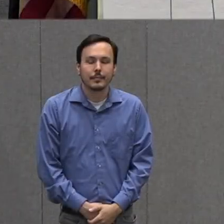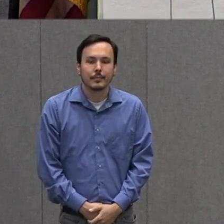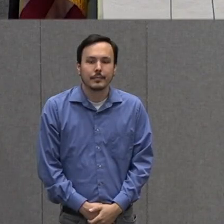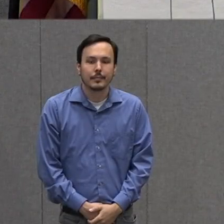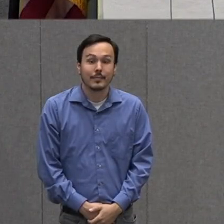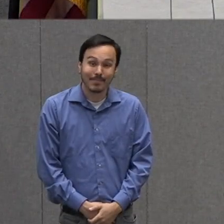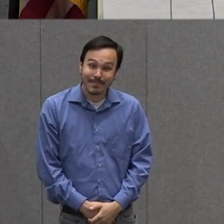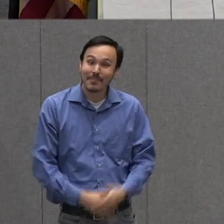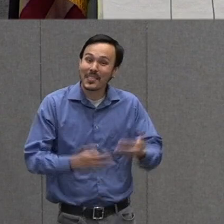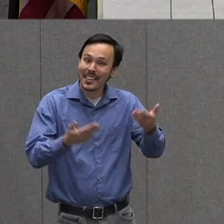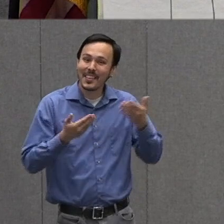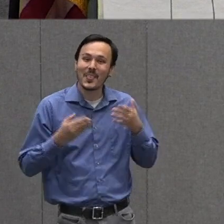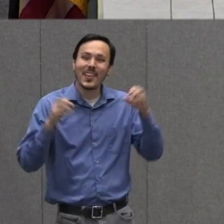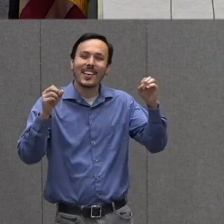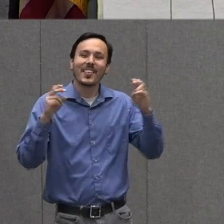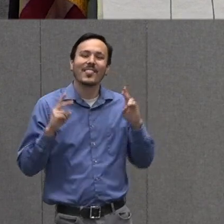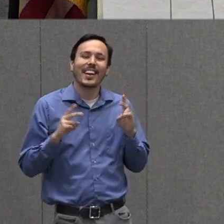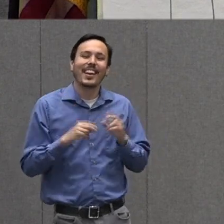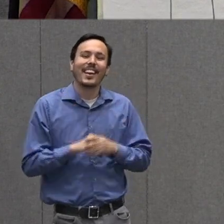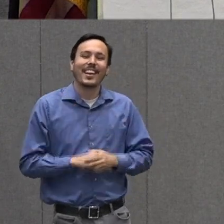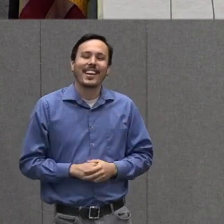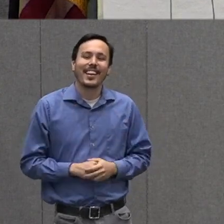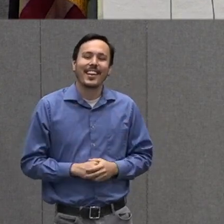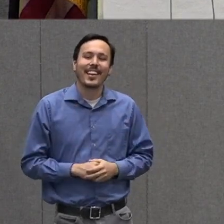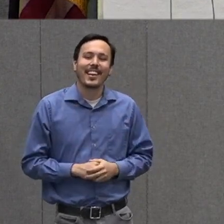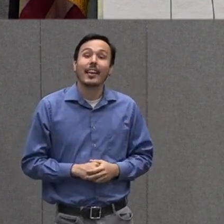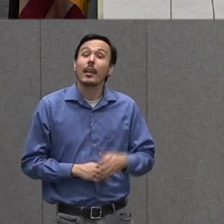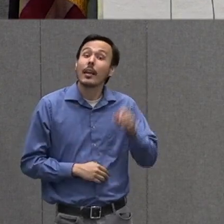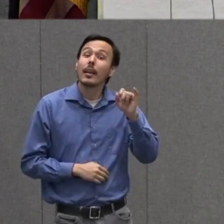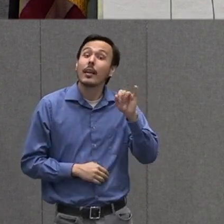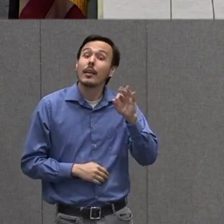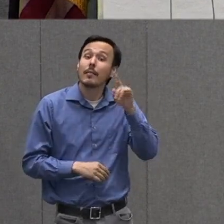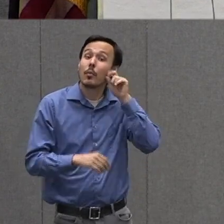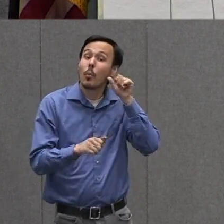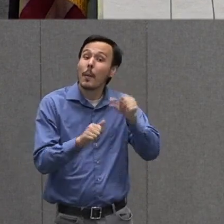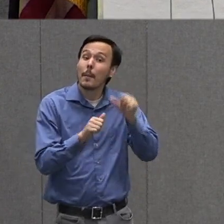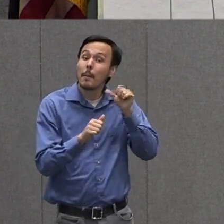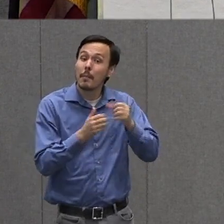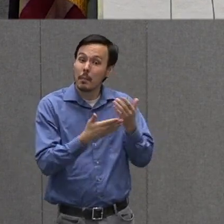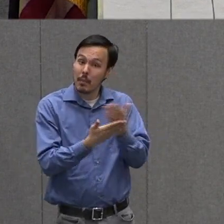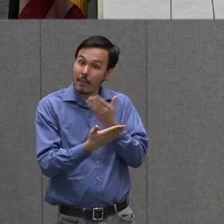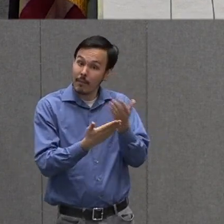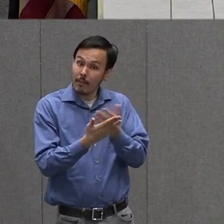Welcome back. If you remember, before we took a break,